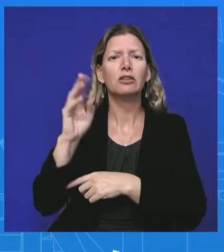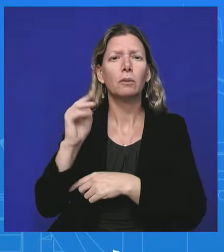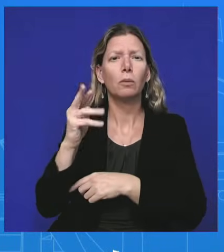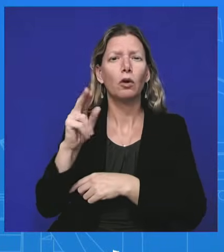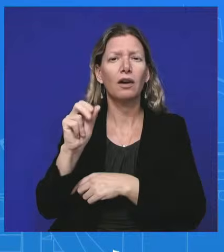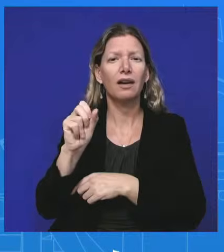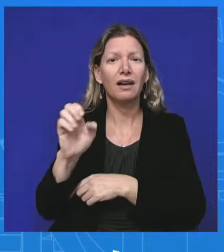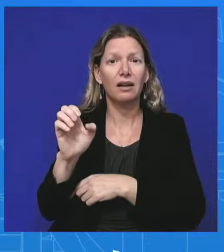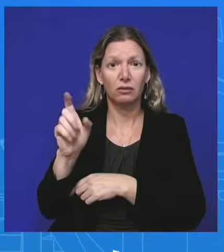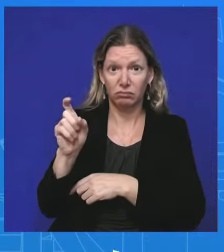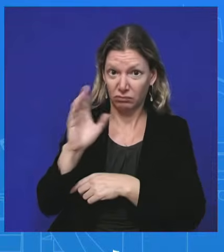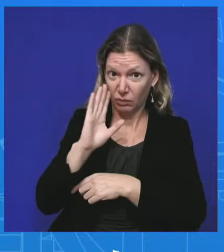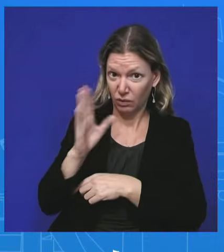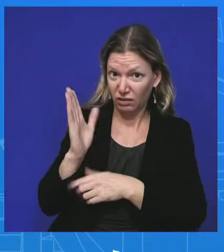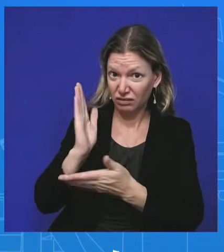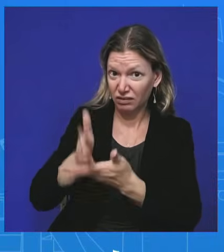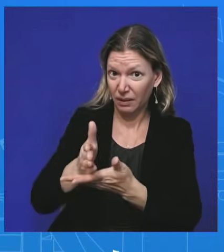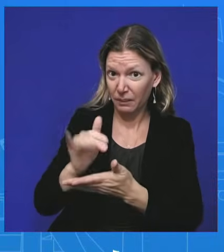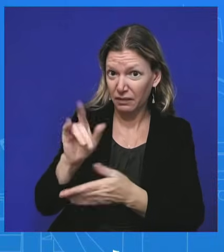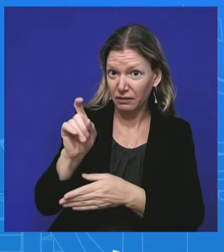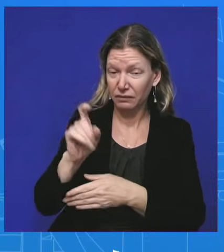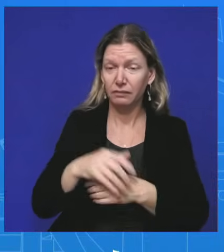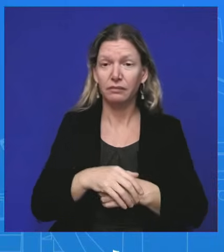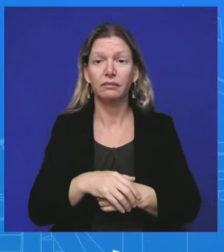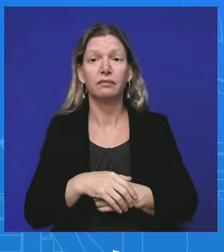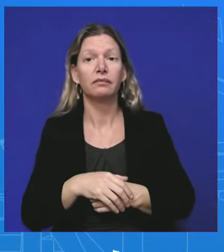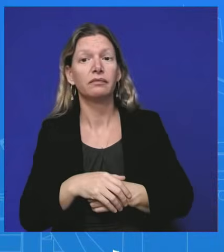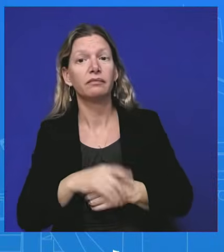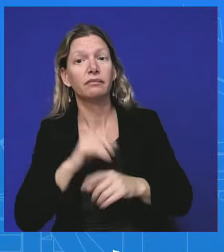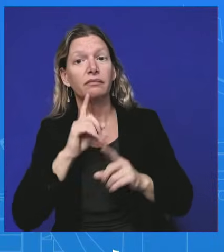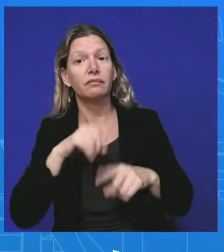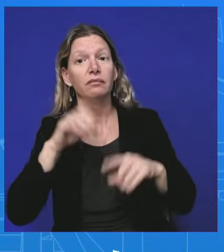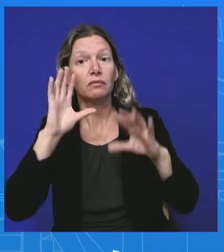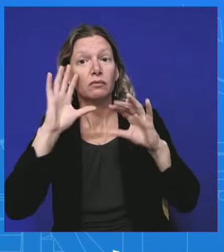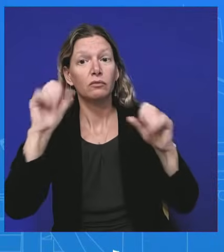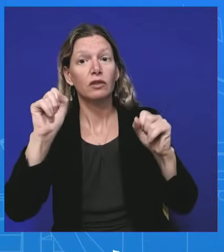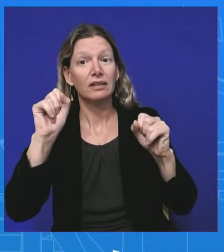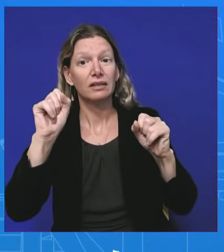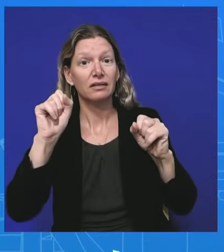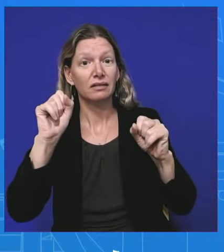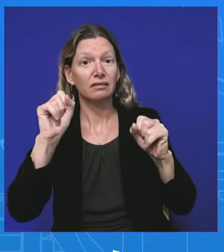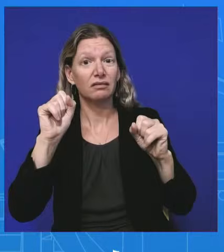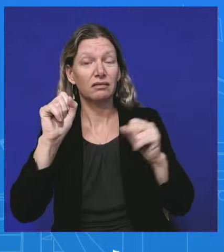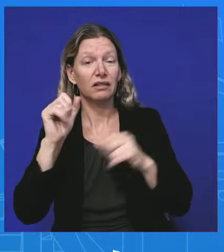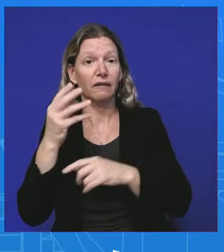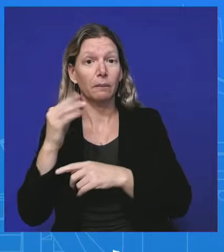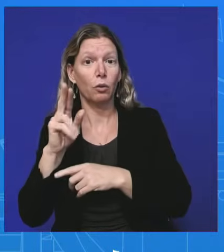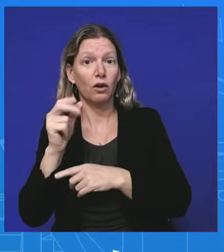or whatever process that Morehouse wants to put in place. Look, I mean, just to step back for a second.